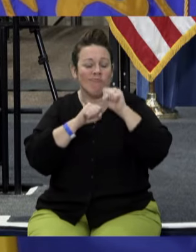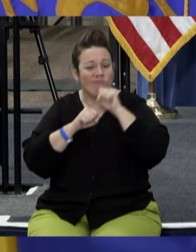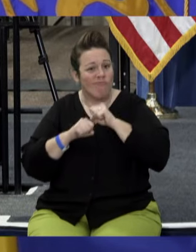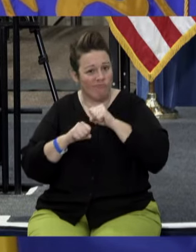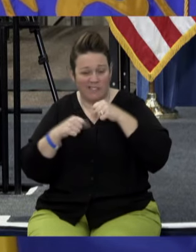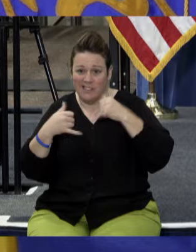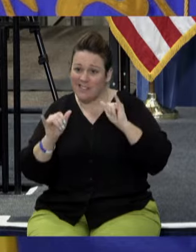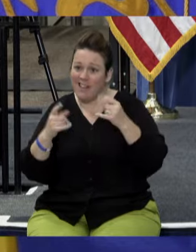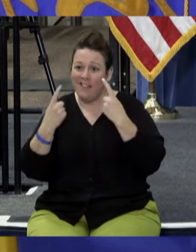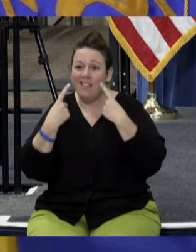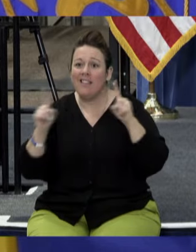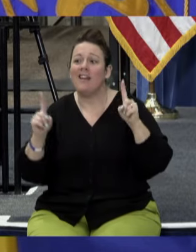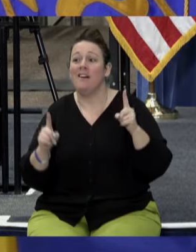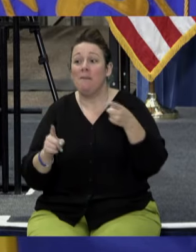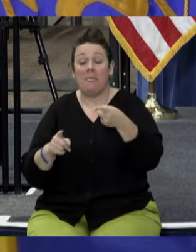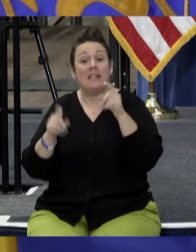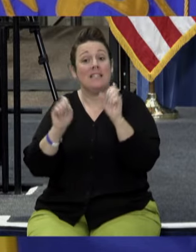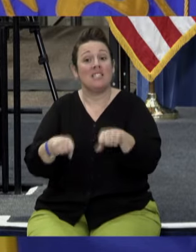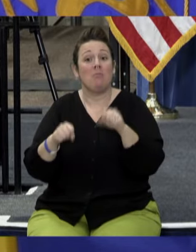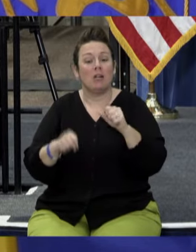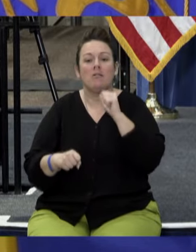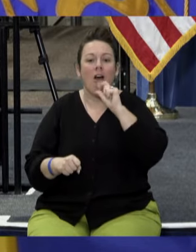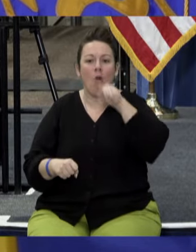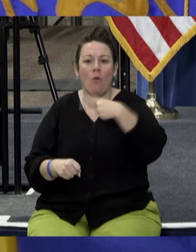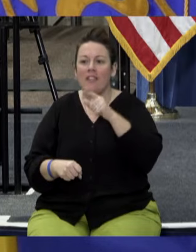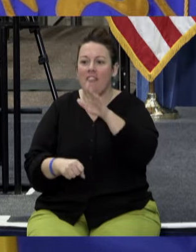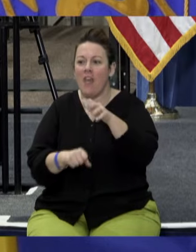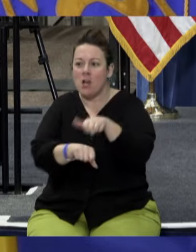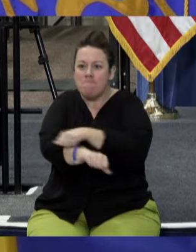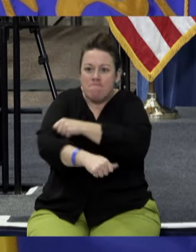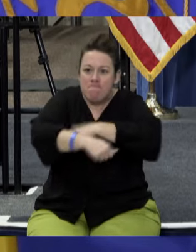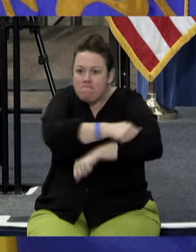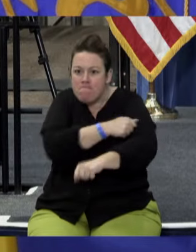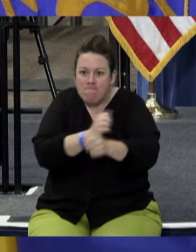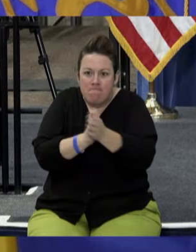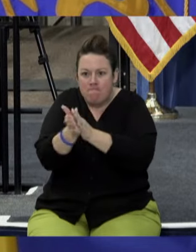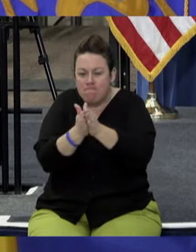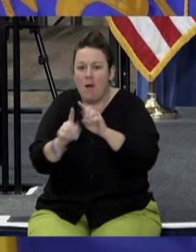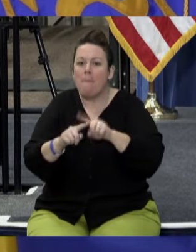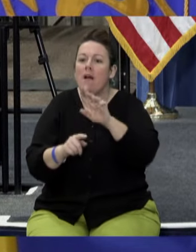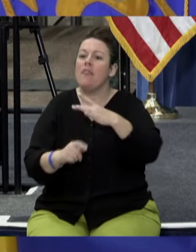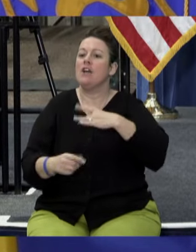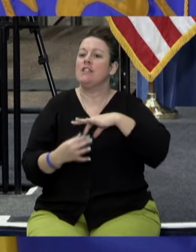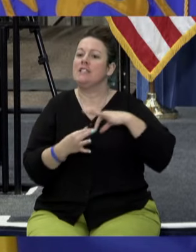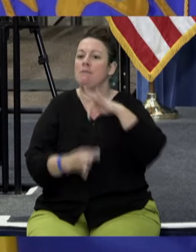is made possible not only by their tenacity, but also by their spirit of innovation.